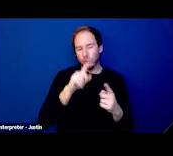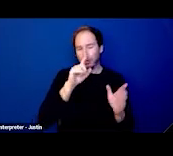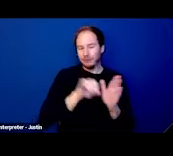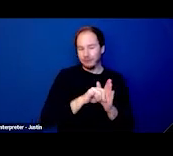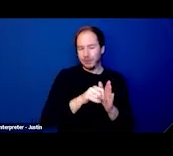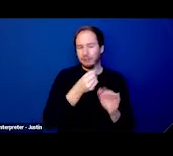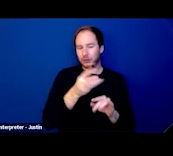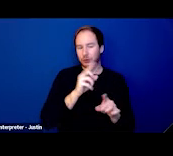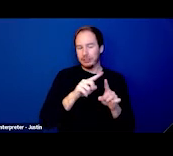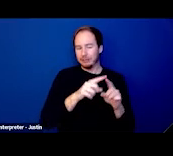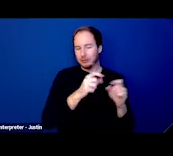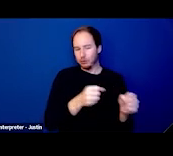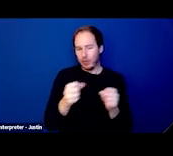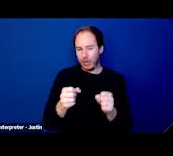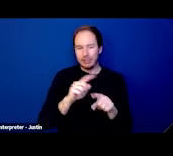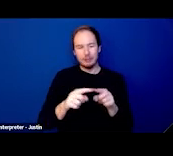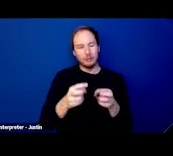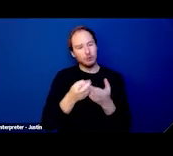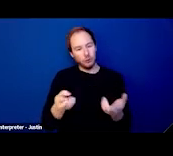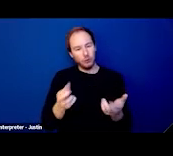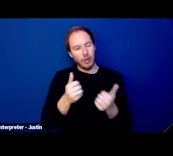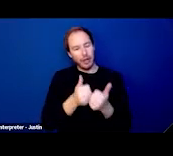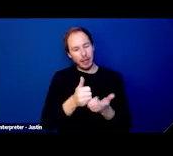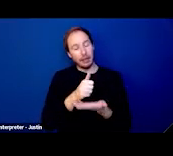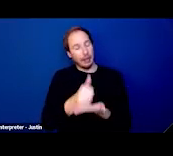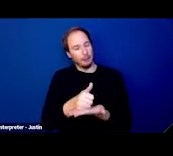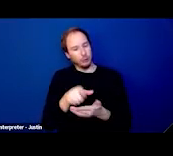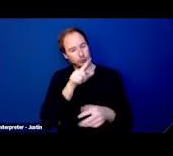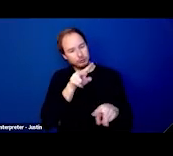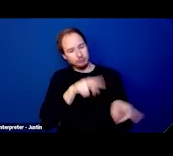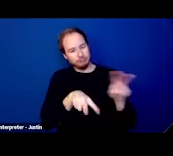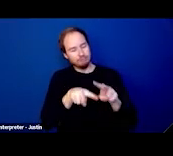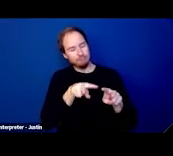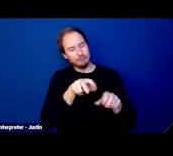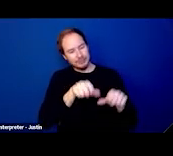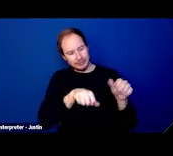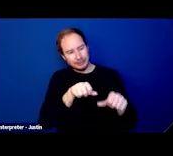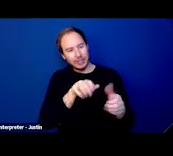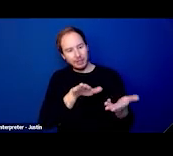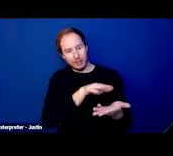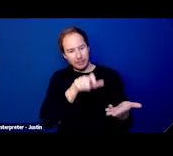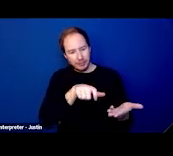and tools that can be used to assess the needs and actually provide care to folks living